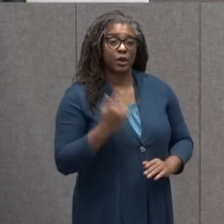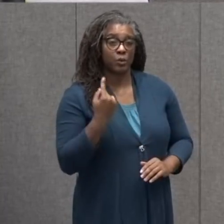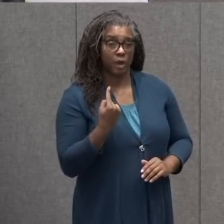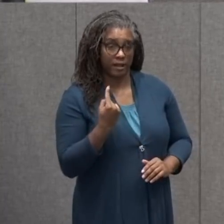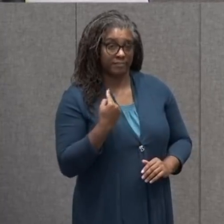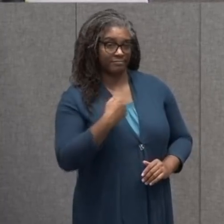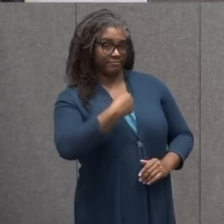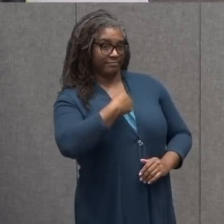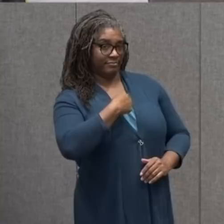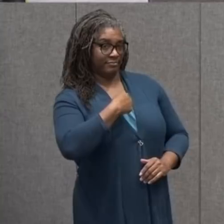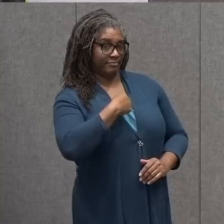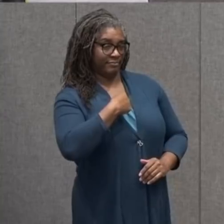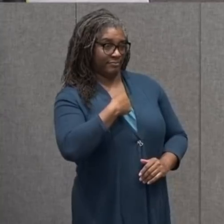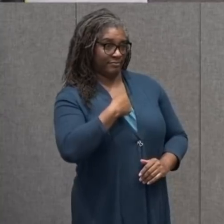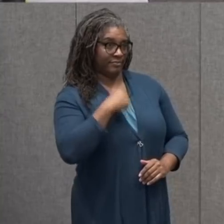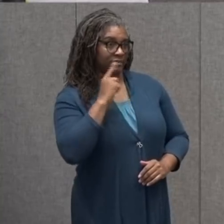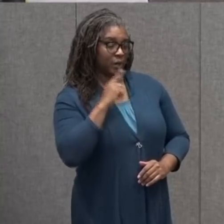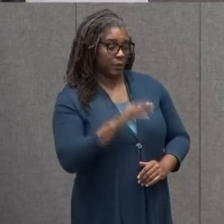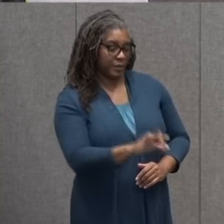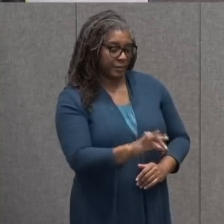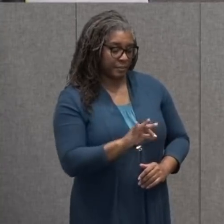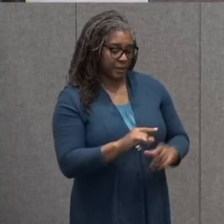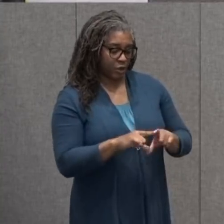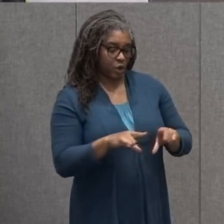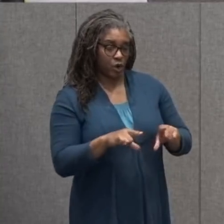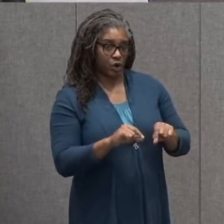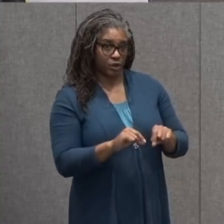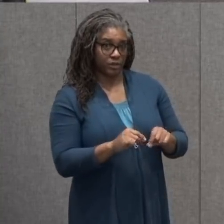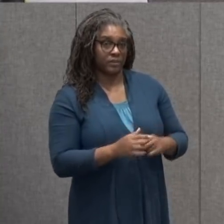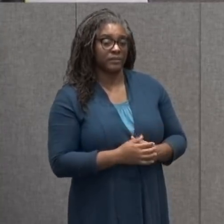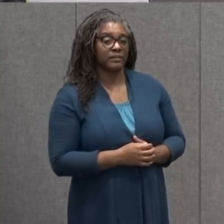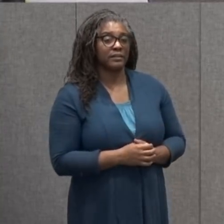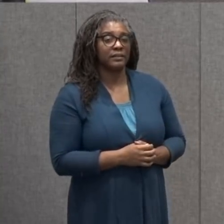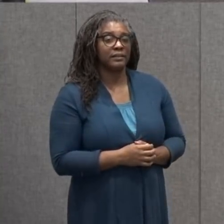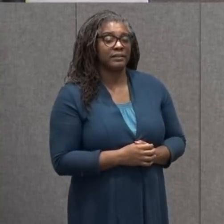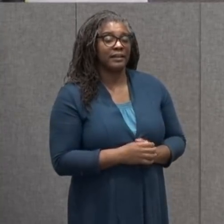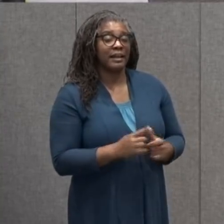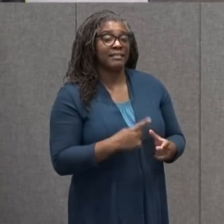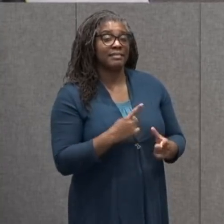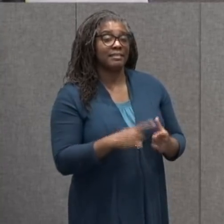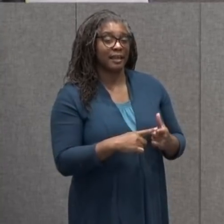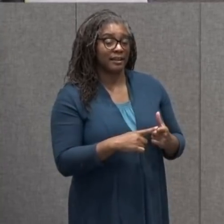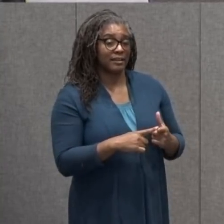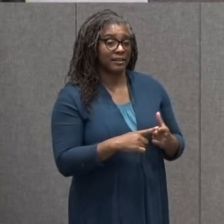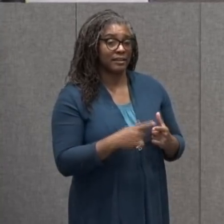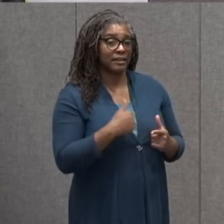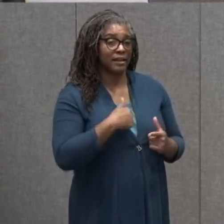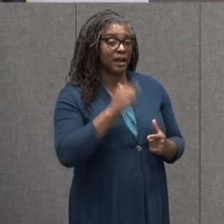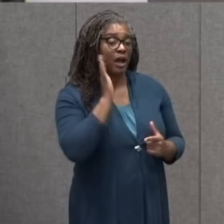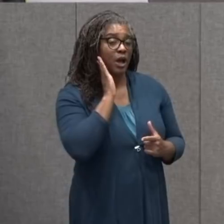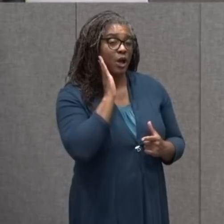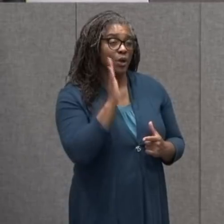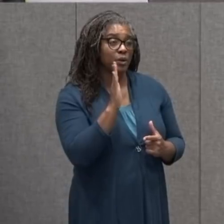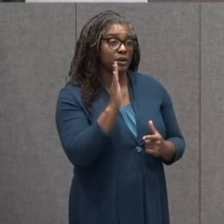[Ms. Kay] I'll draw a card from the pile, and then I'm going to draw, I'm going to look at the card,